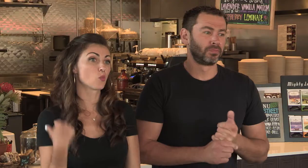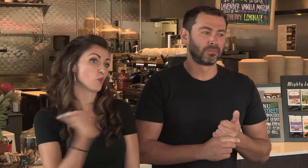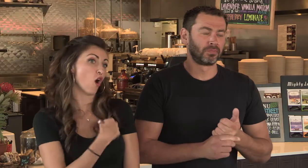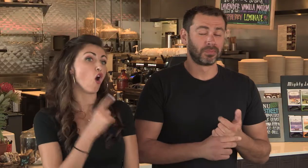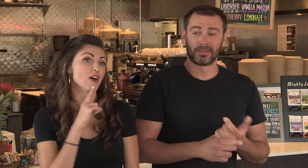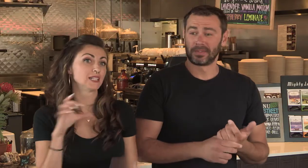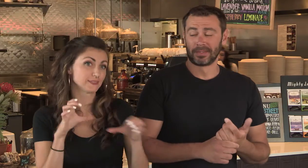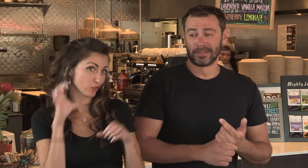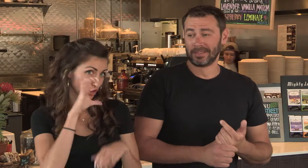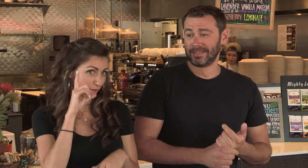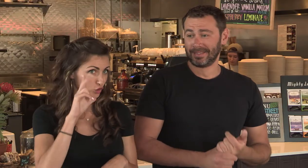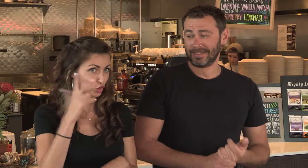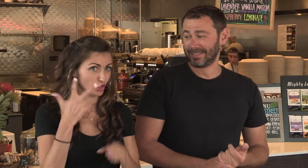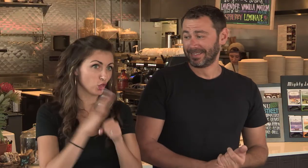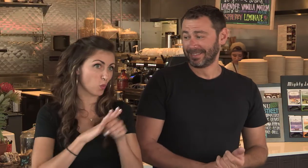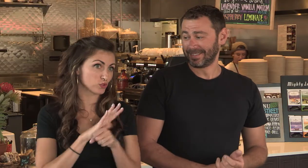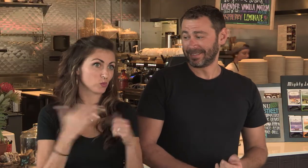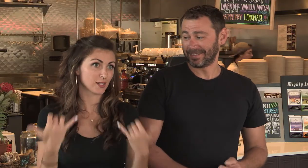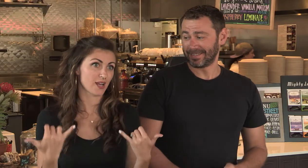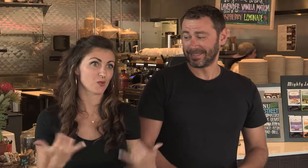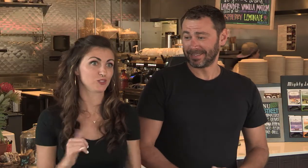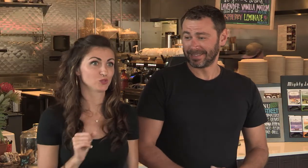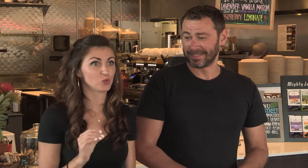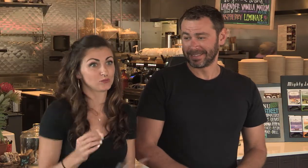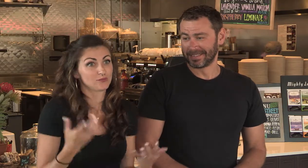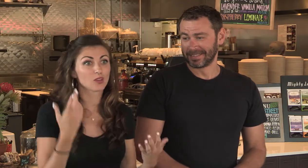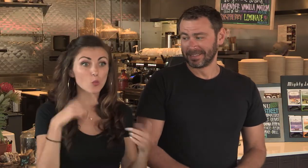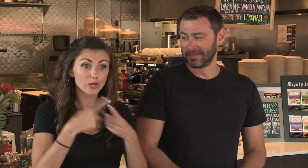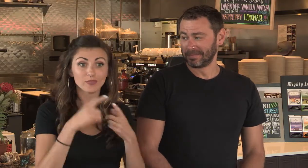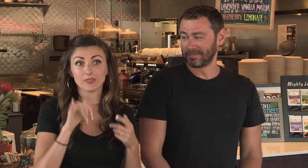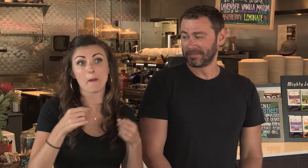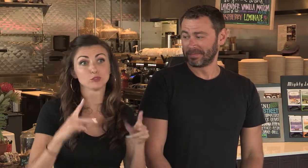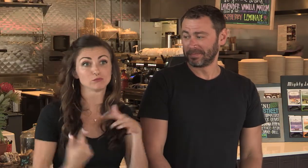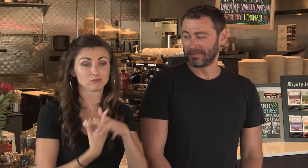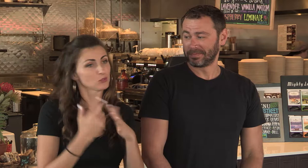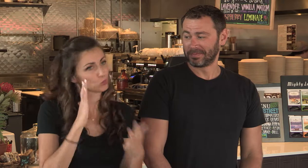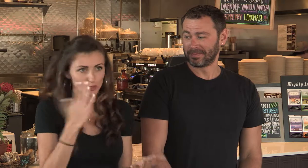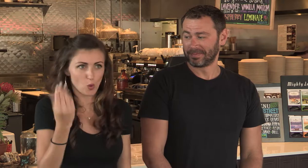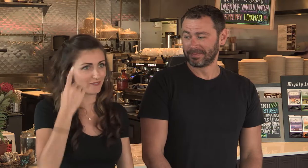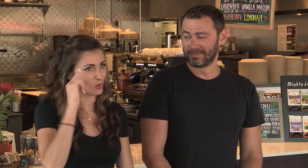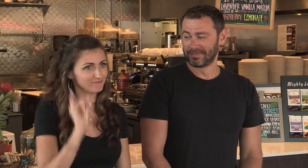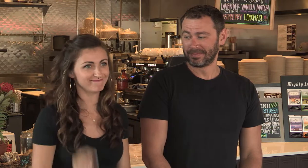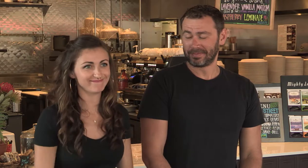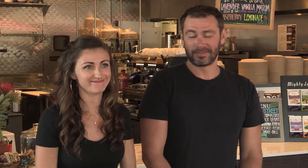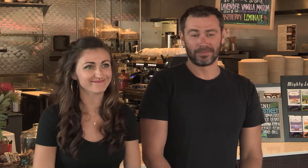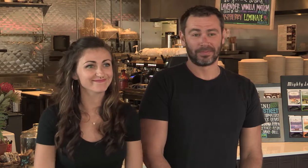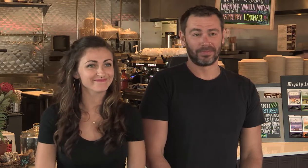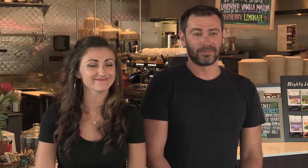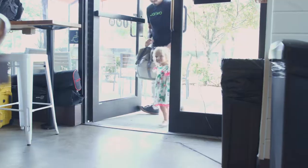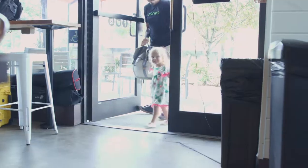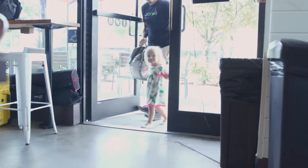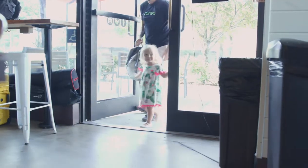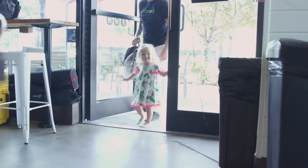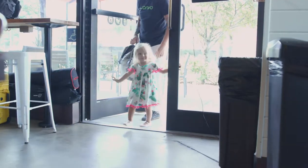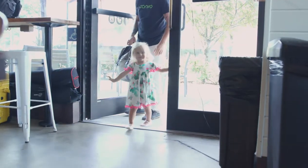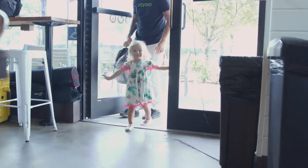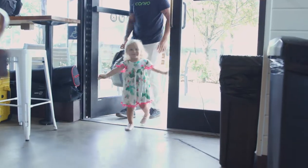We're actively looking for a third location currently. So when that opportunity presents itself, we'll definitely be going for it.